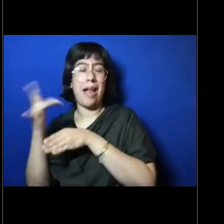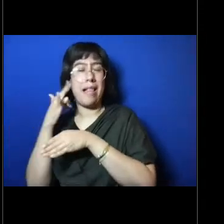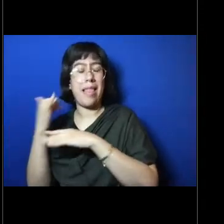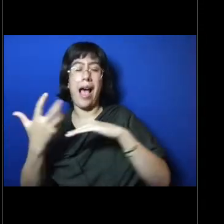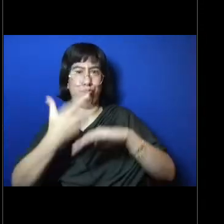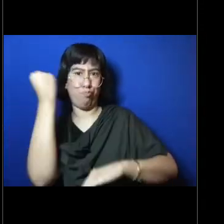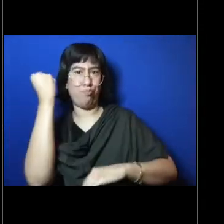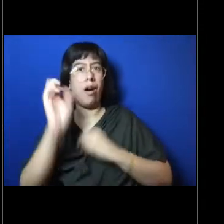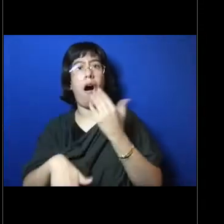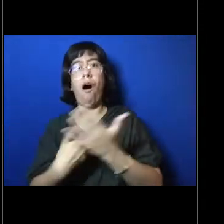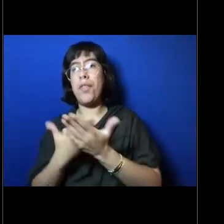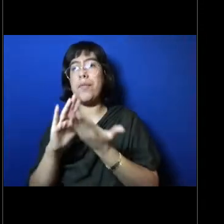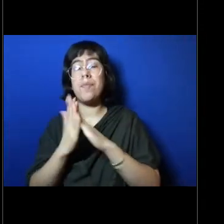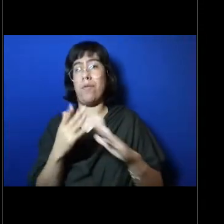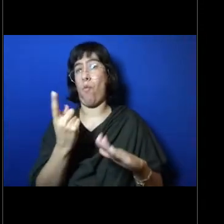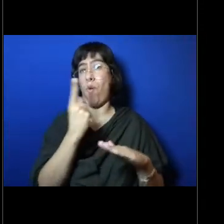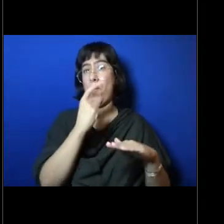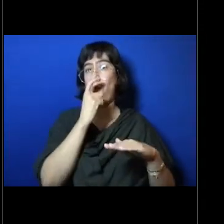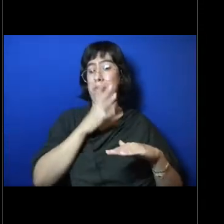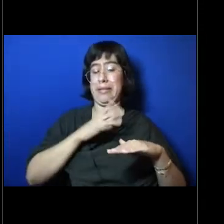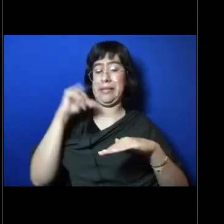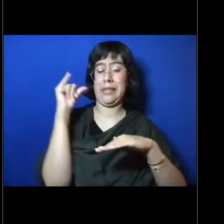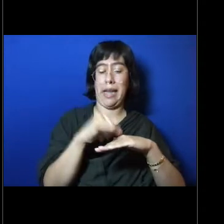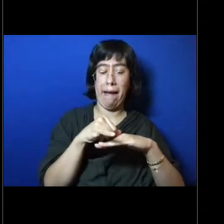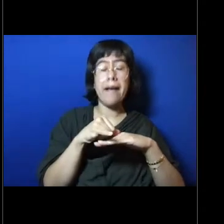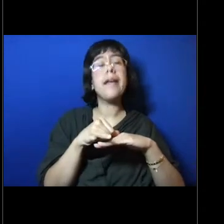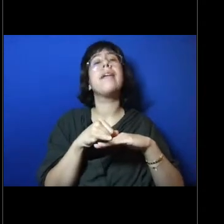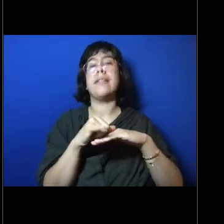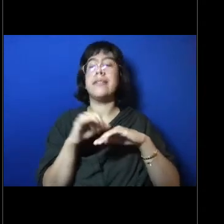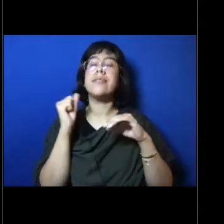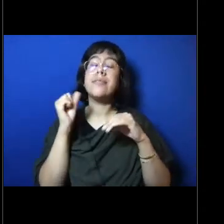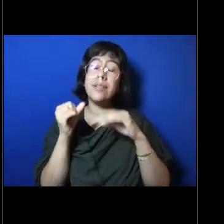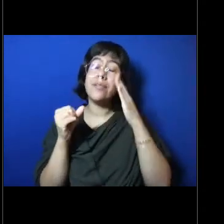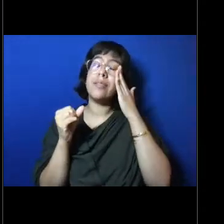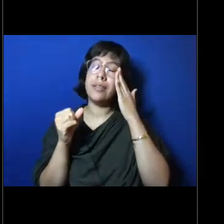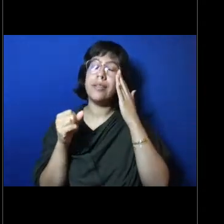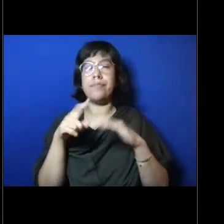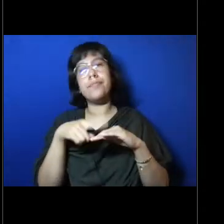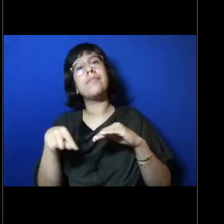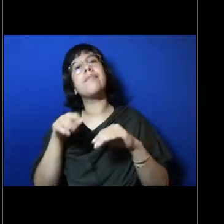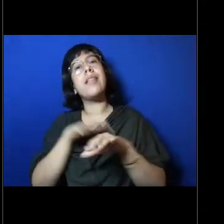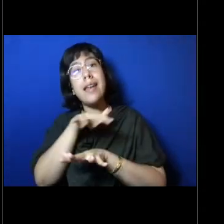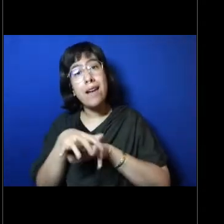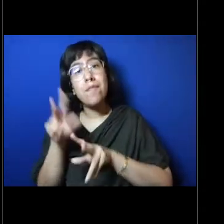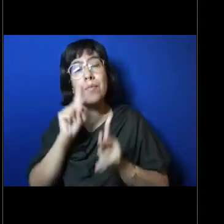their numbers had been reduced to a very small number and they were not doing well on the island